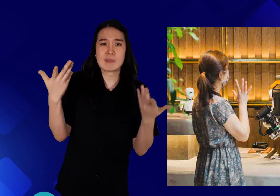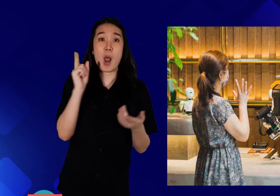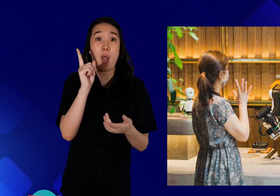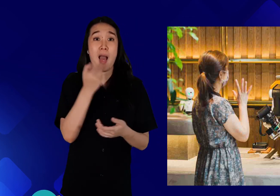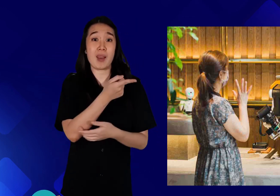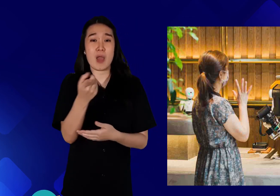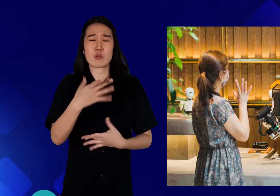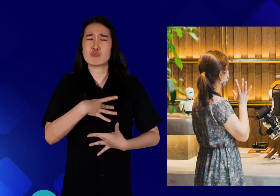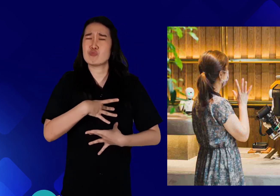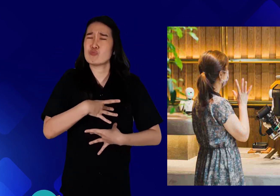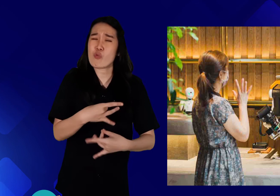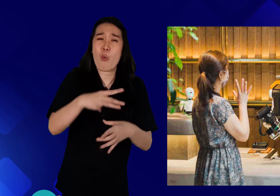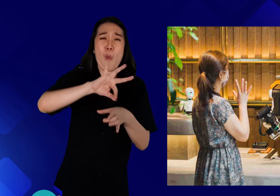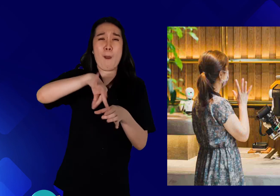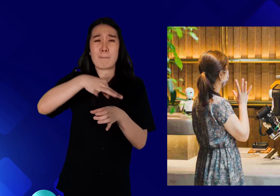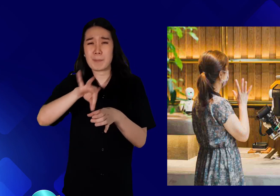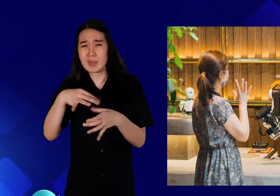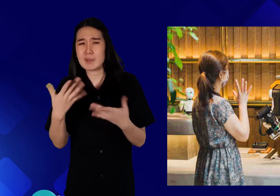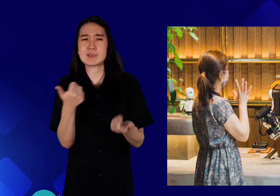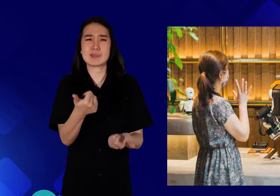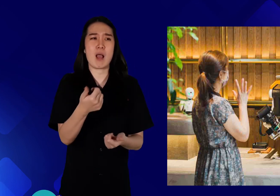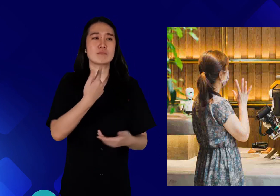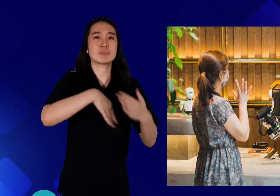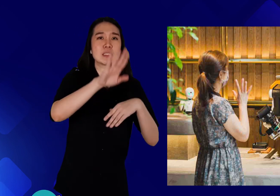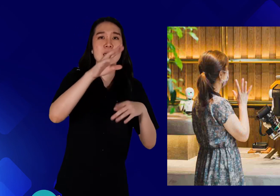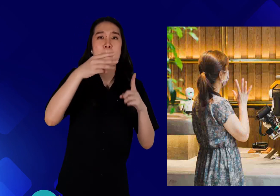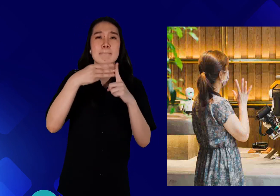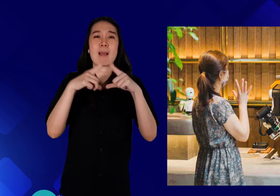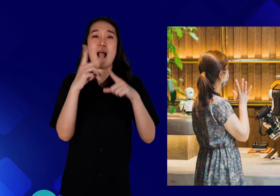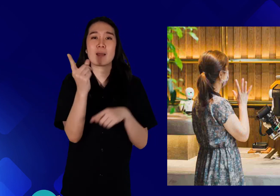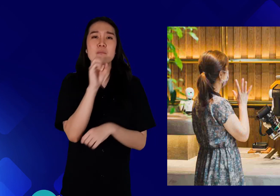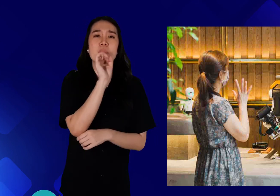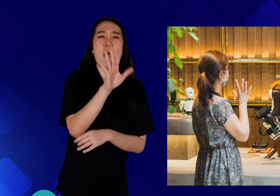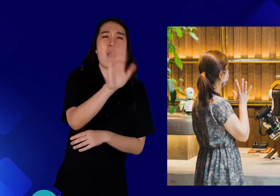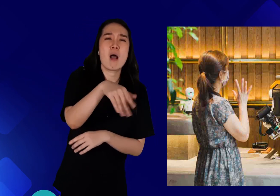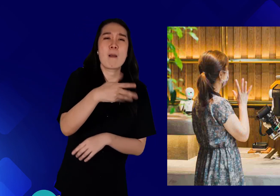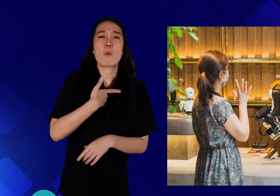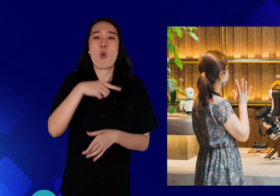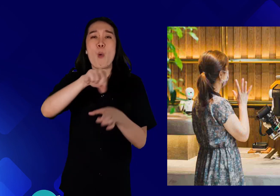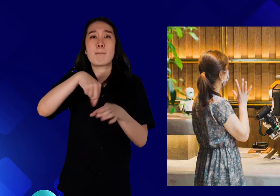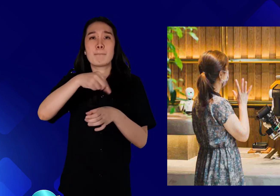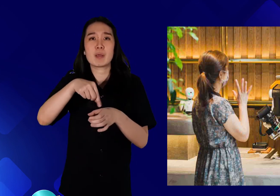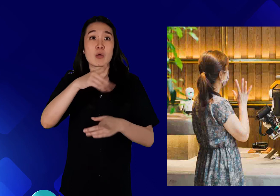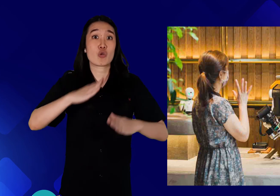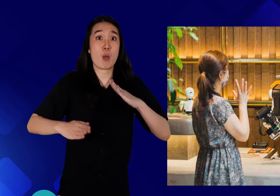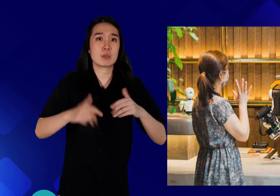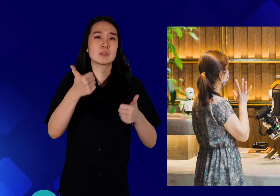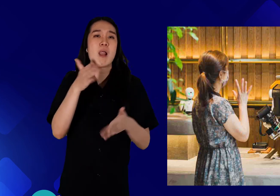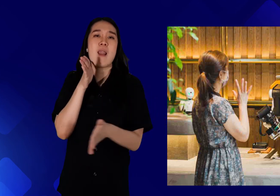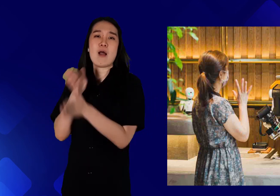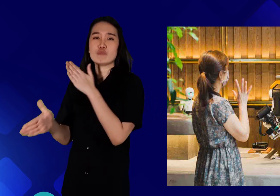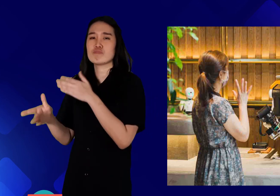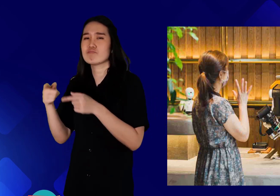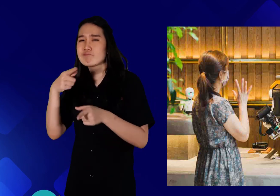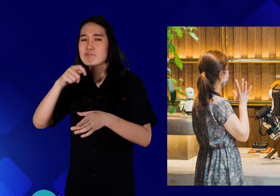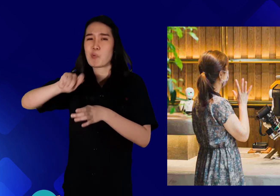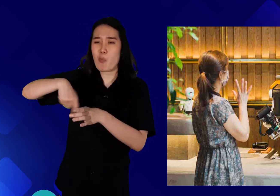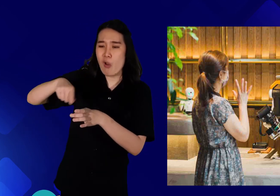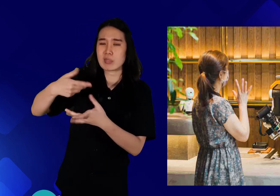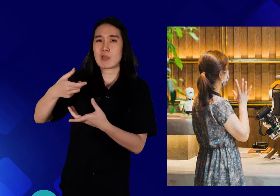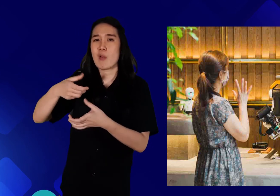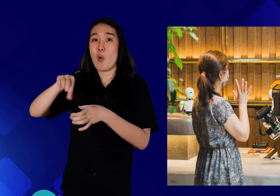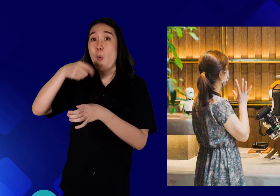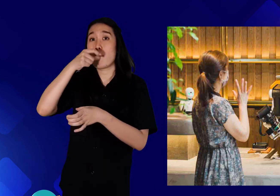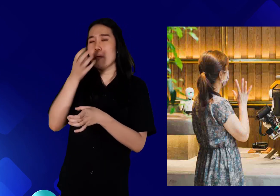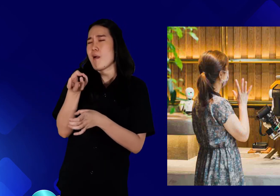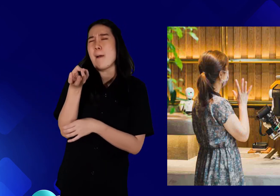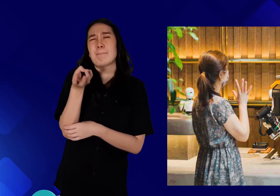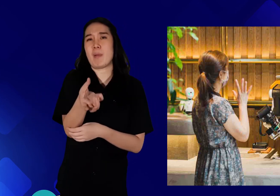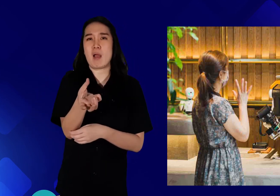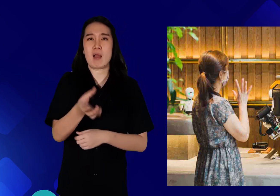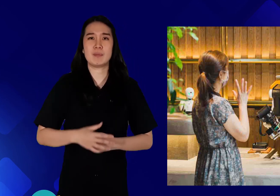If you like coffee, you can go to the bar and order, the robot will immediately make coffee easily.